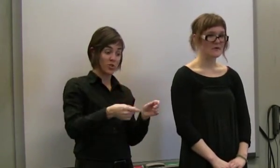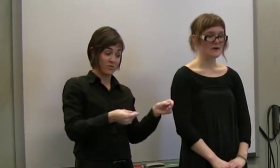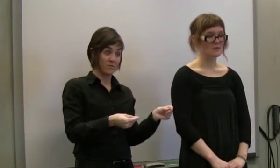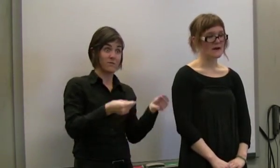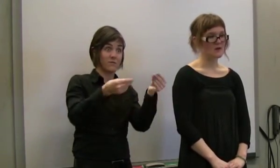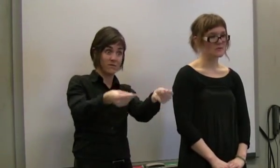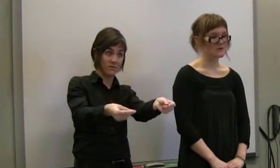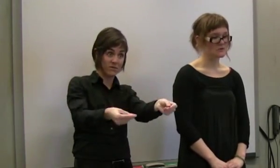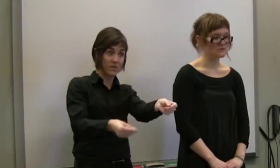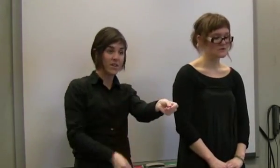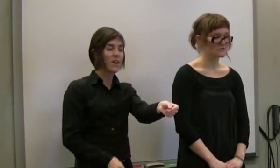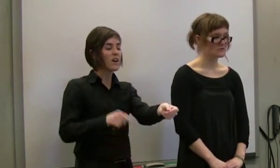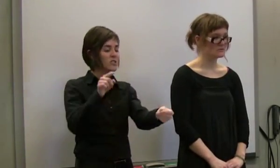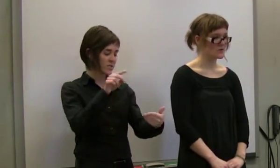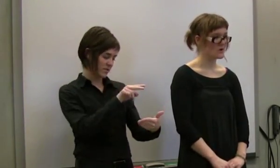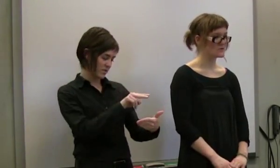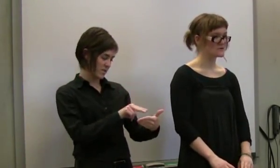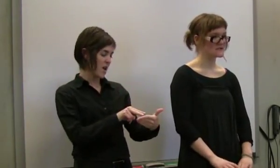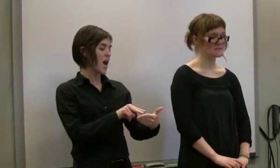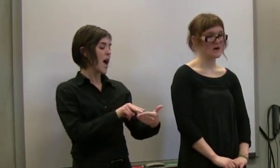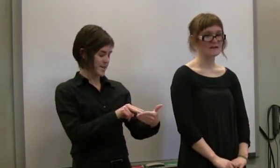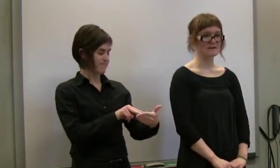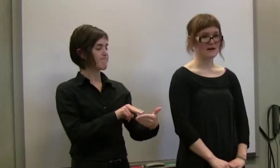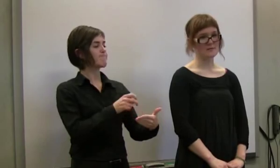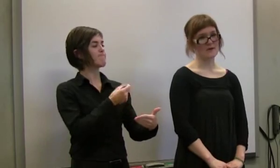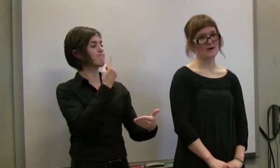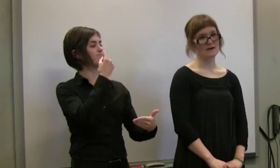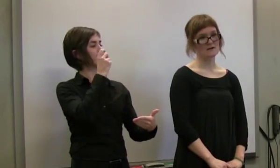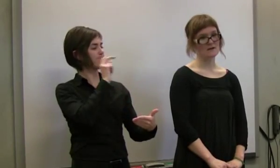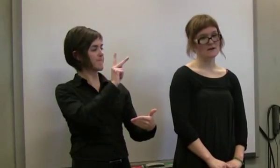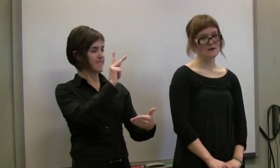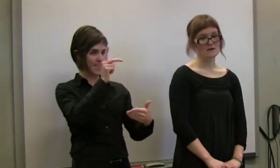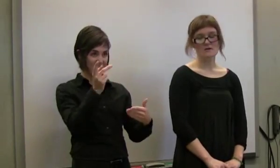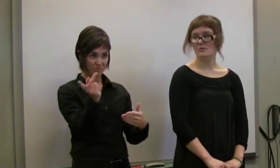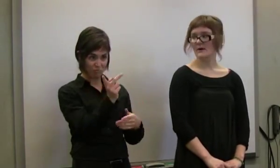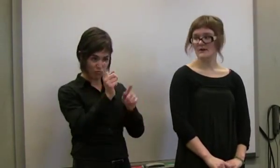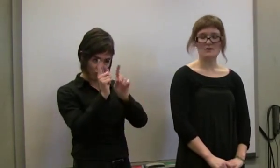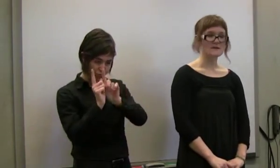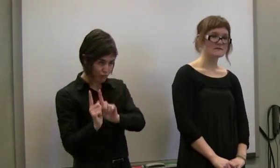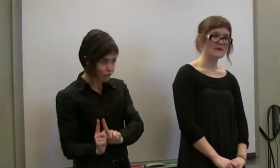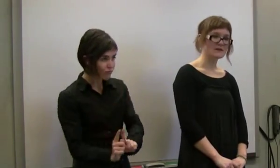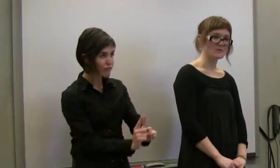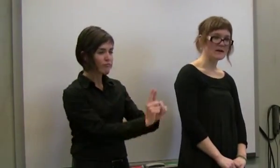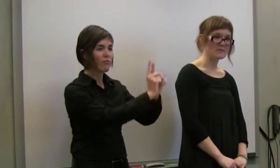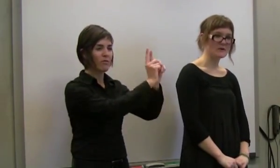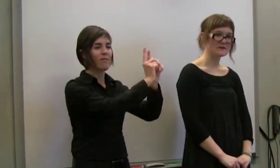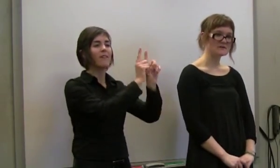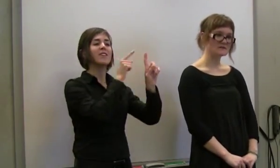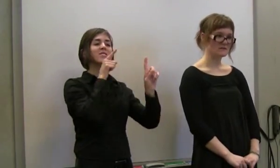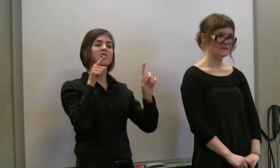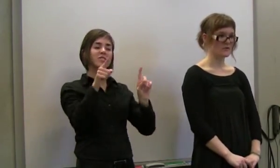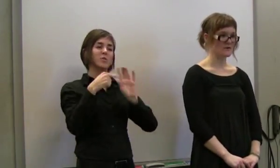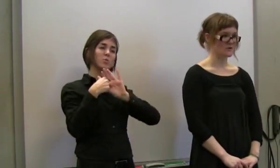Hand them your question. The librarian will take you to the